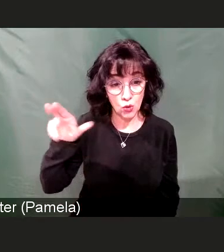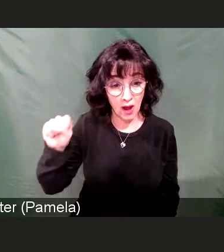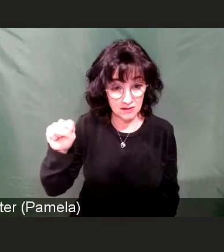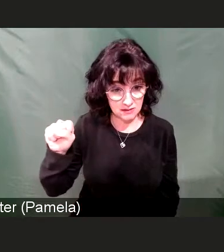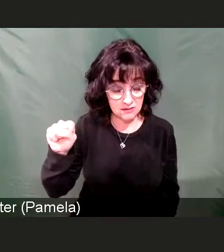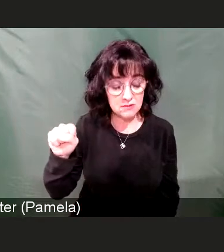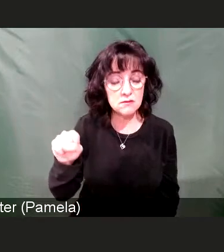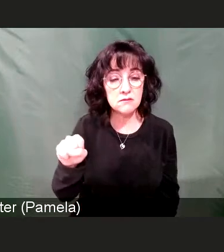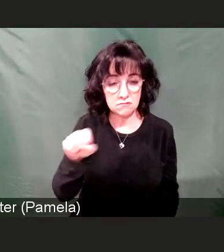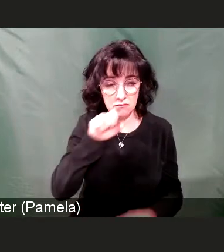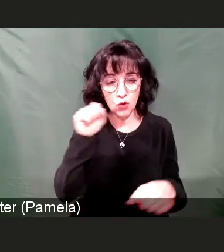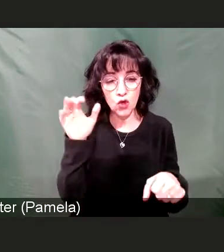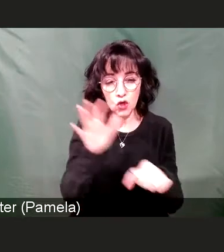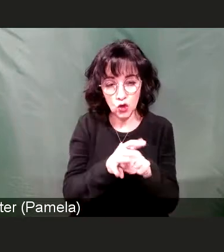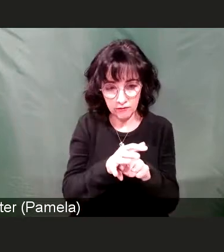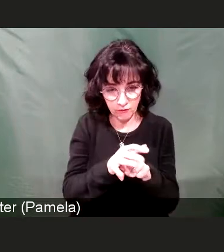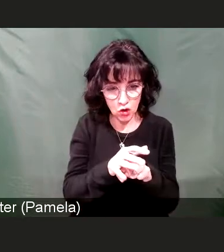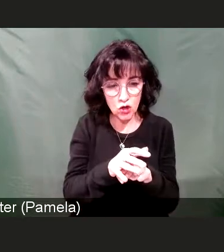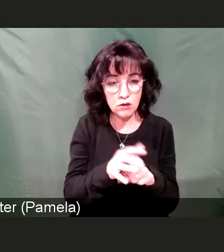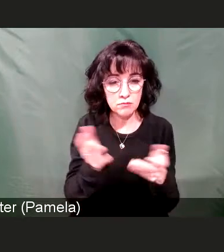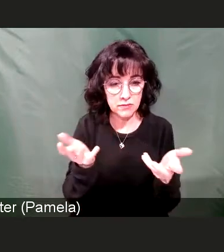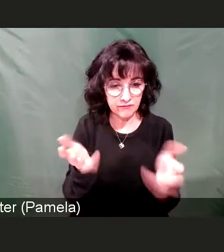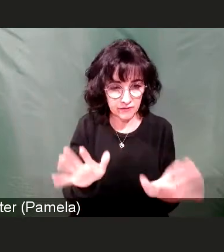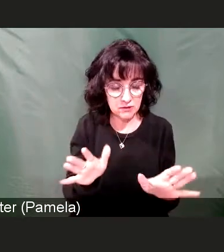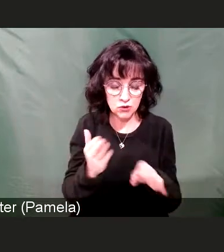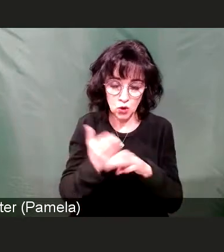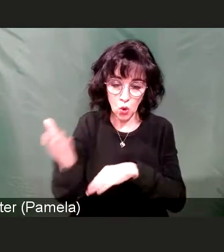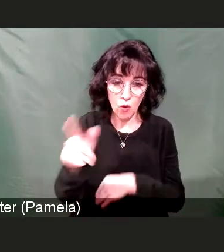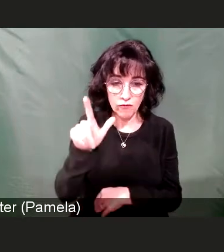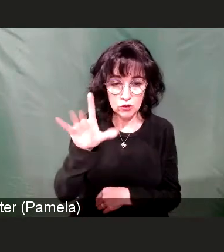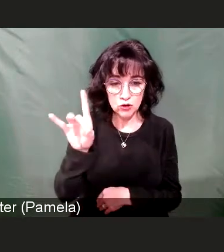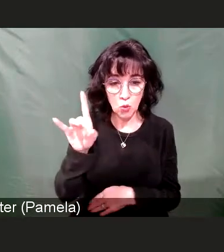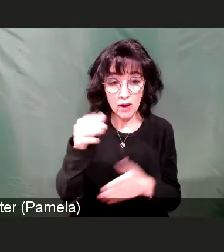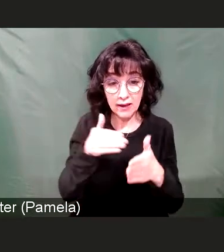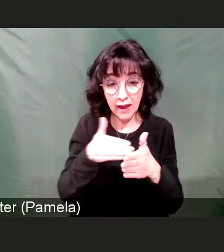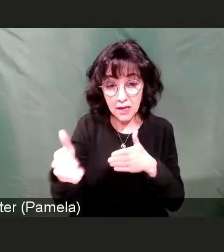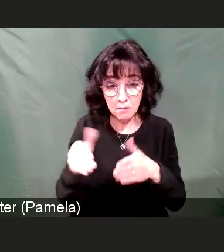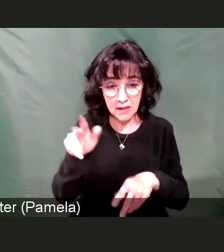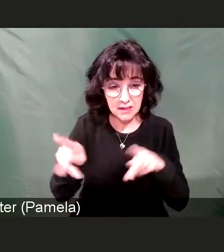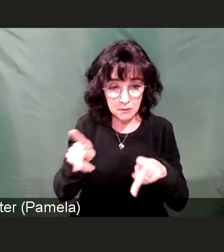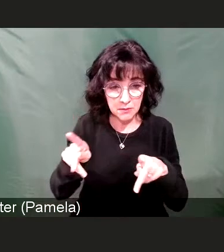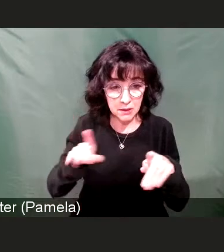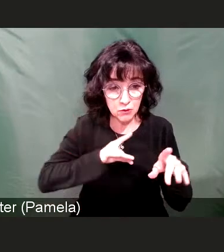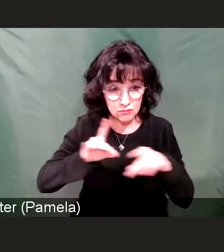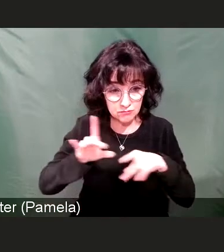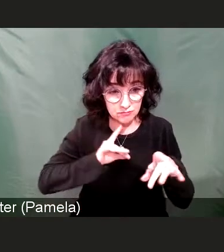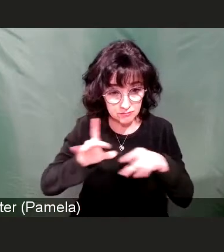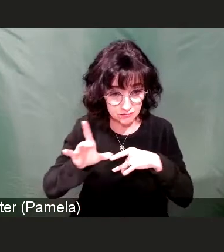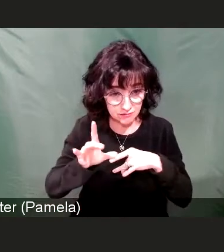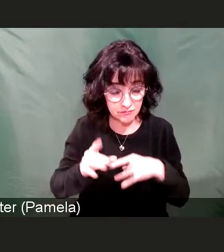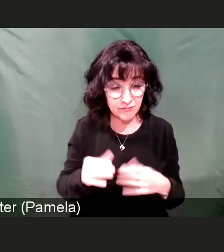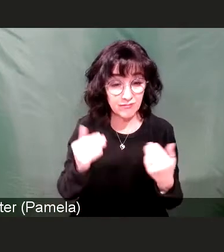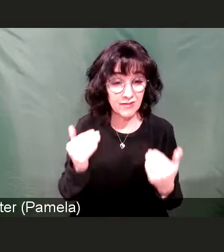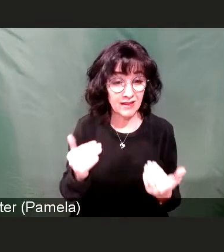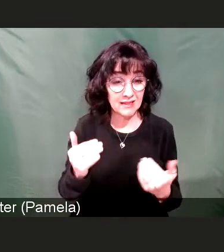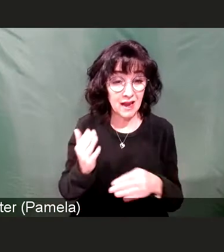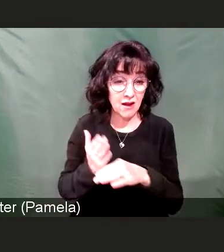of greater than 28 million with greater than 505,000 deaths contributed to COVID-19